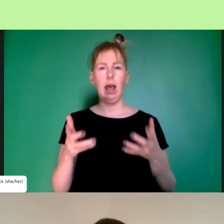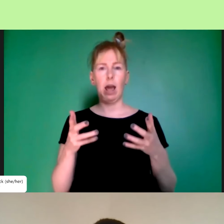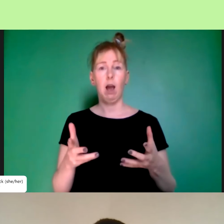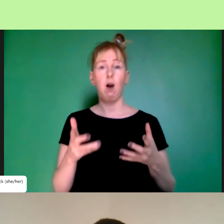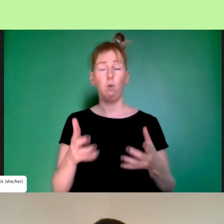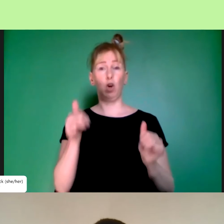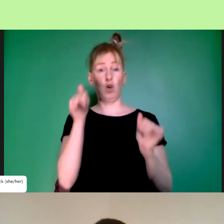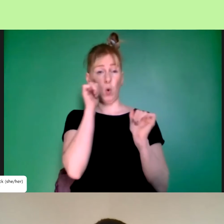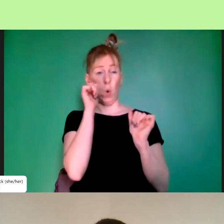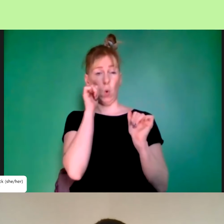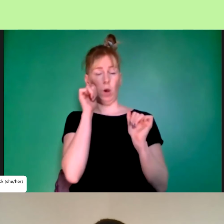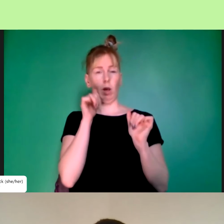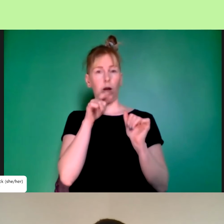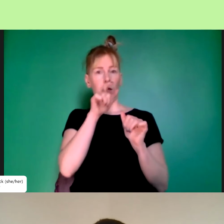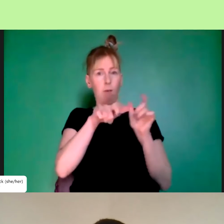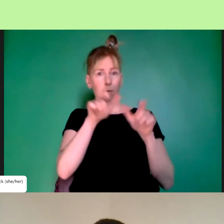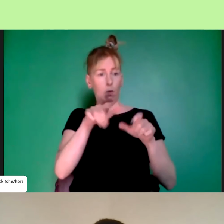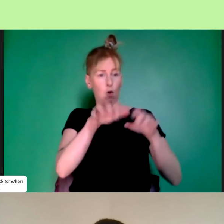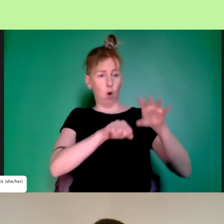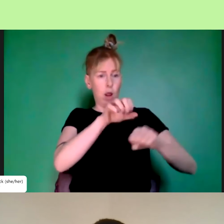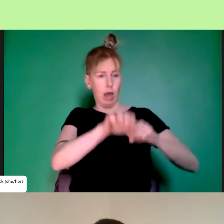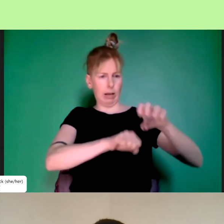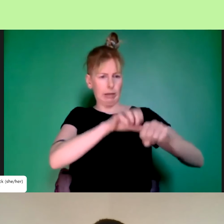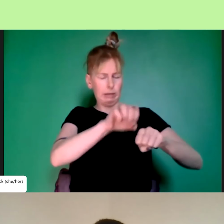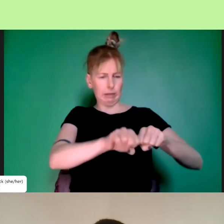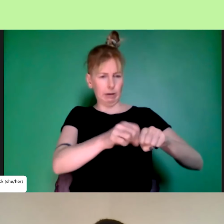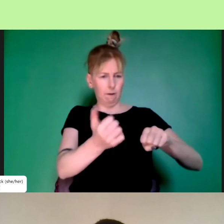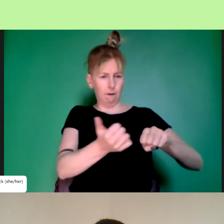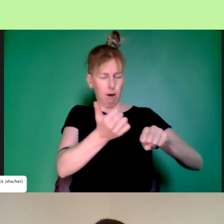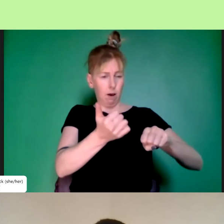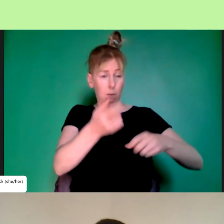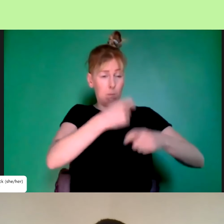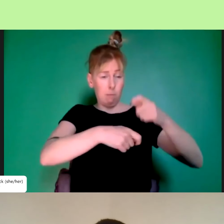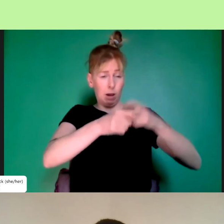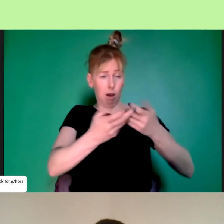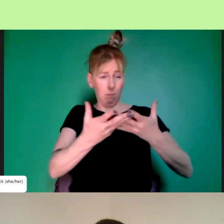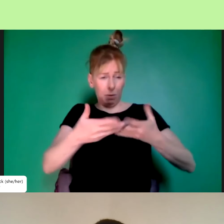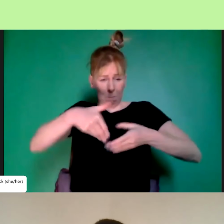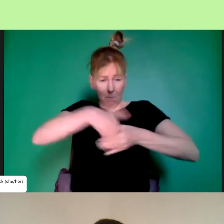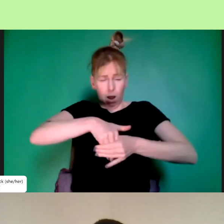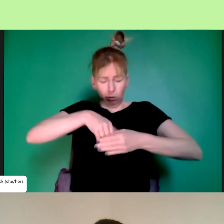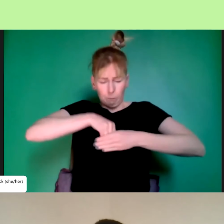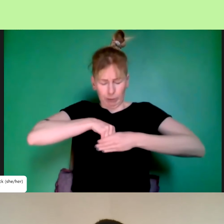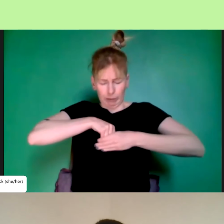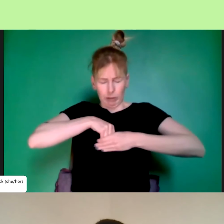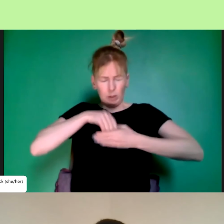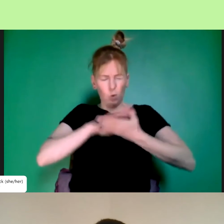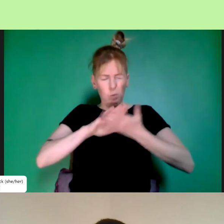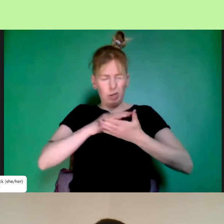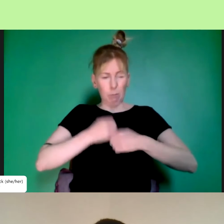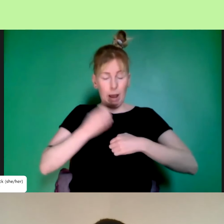space in your imagination and manifestation of yourself and so, for me, it has been